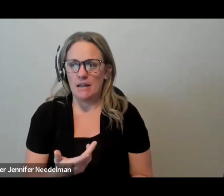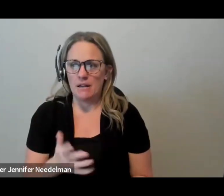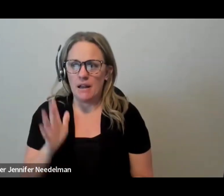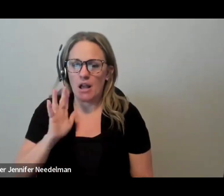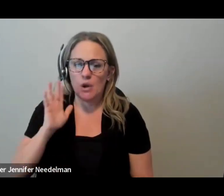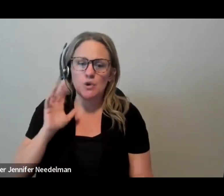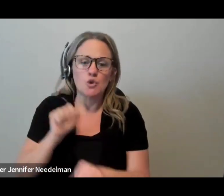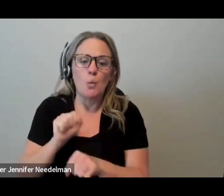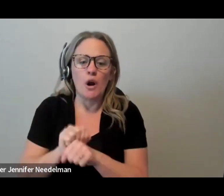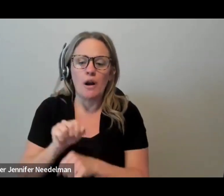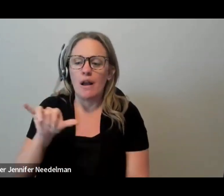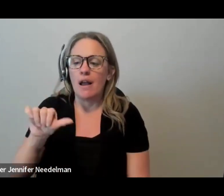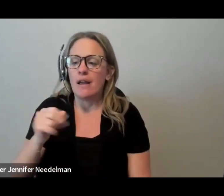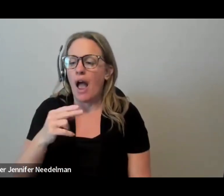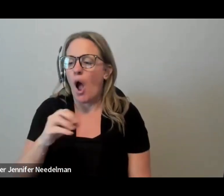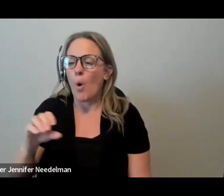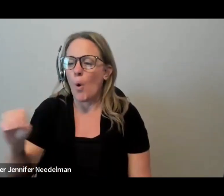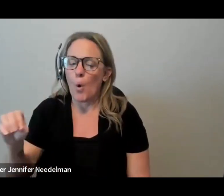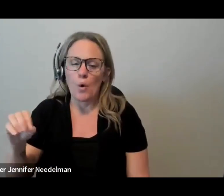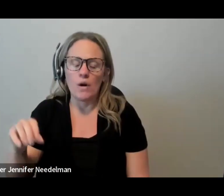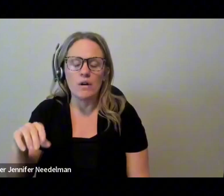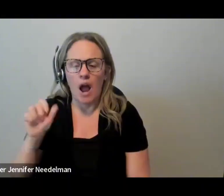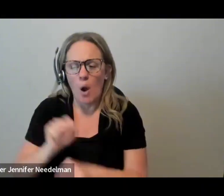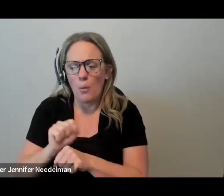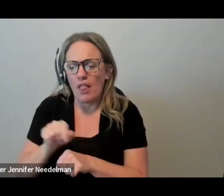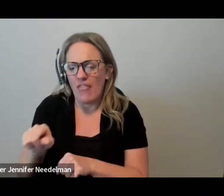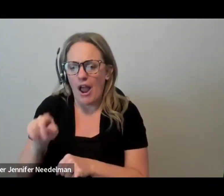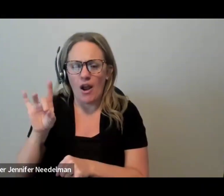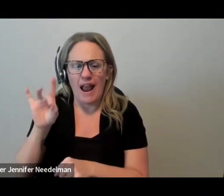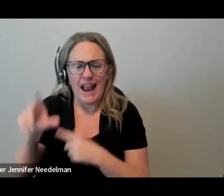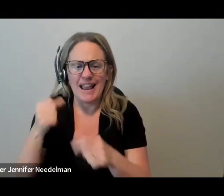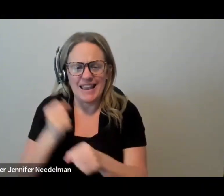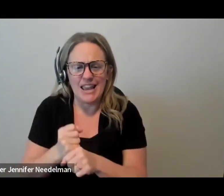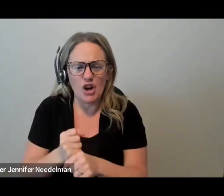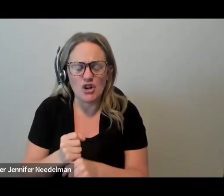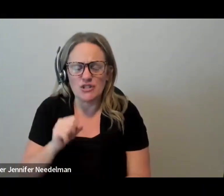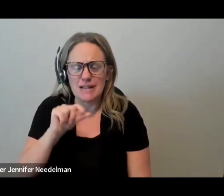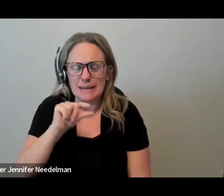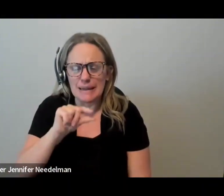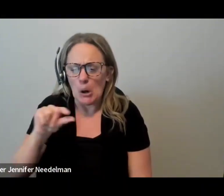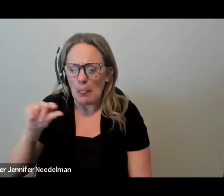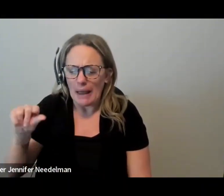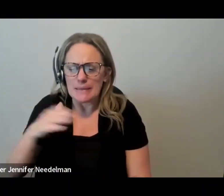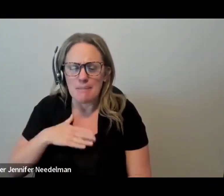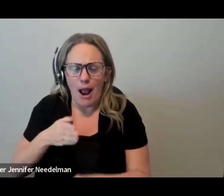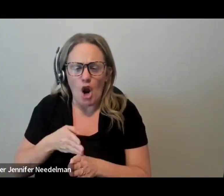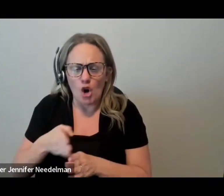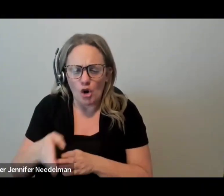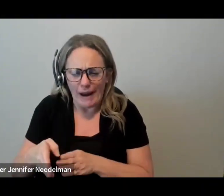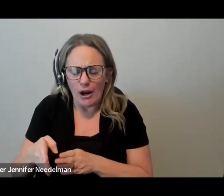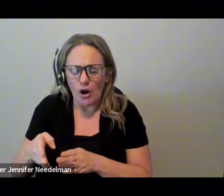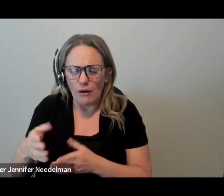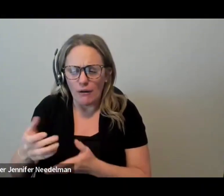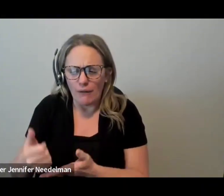worked at Yahoo for eight years, and just little things throughout my career that speckled into helping get me where I am today.